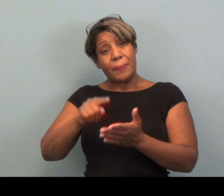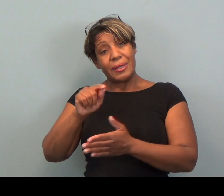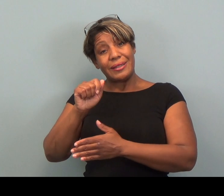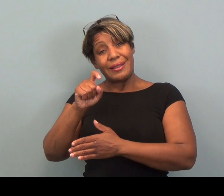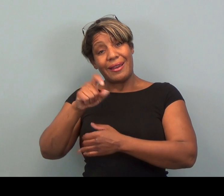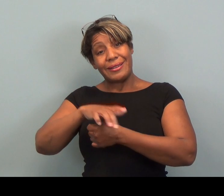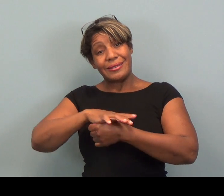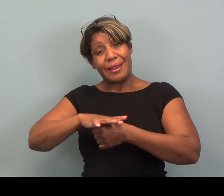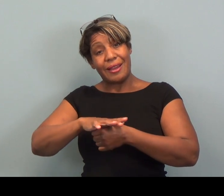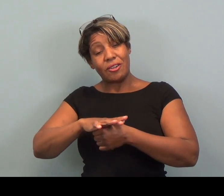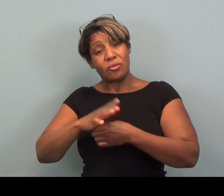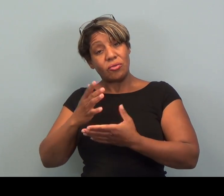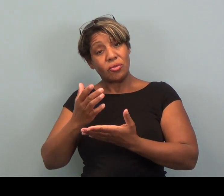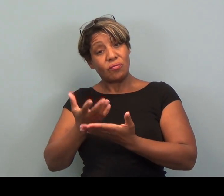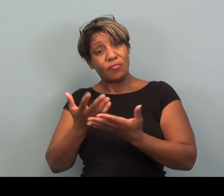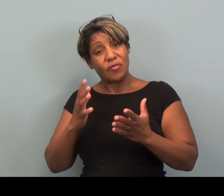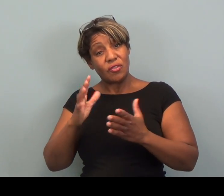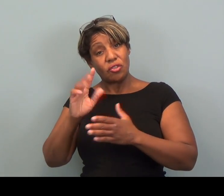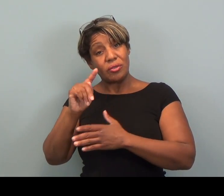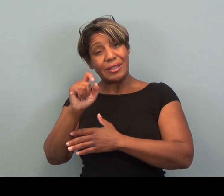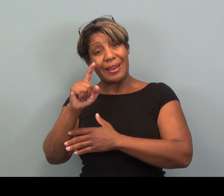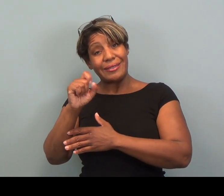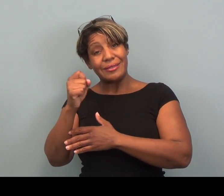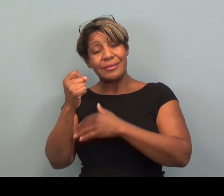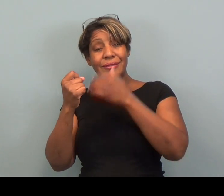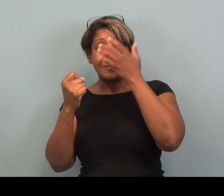So when you come to our tax site to get your taxes done,